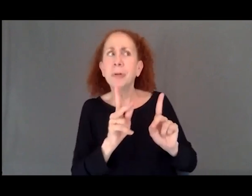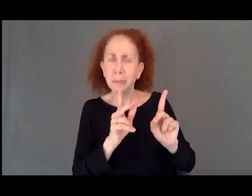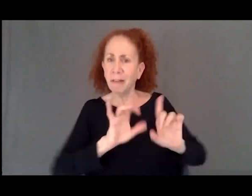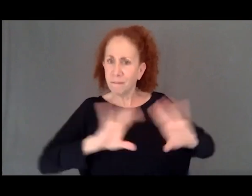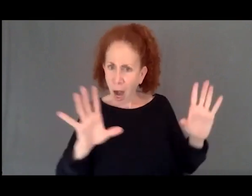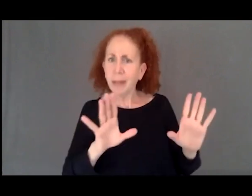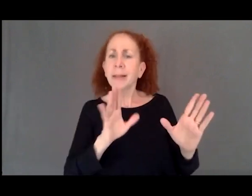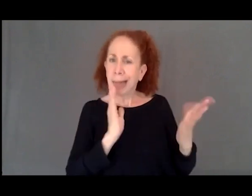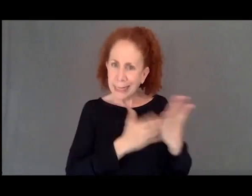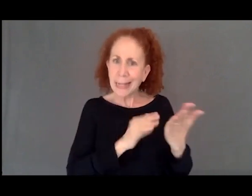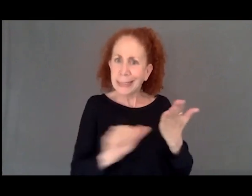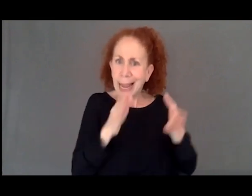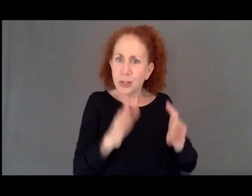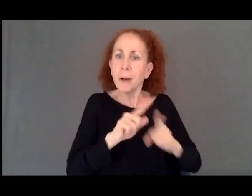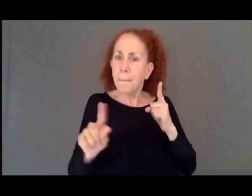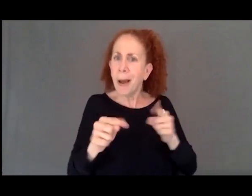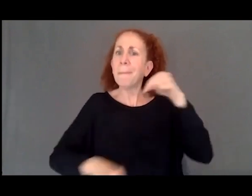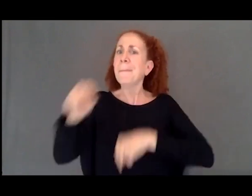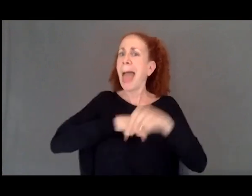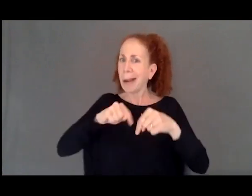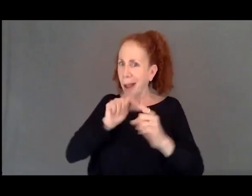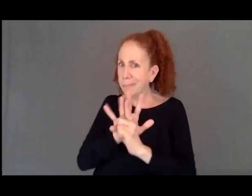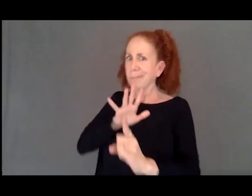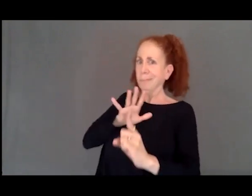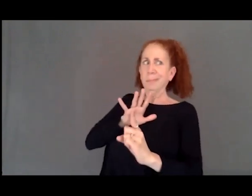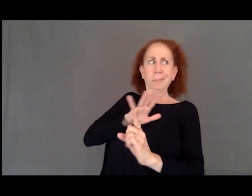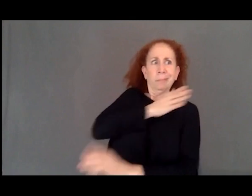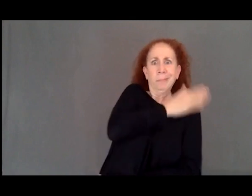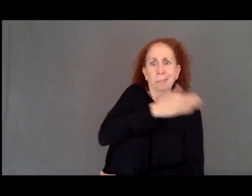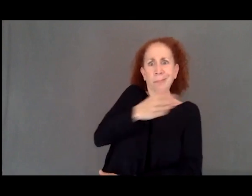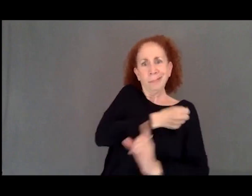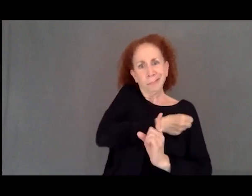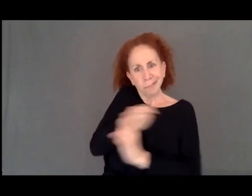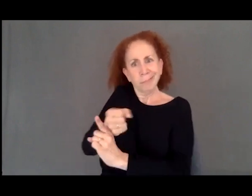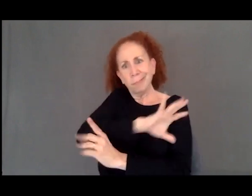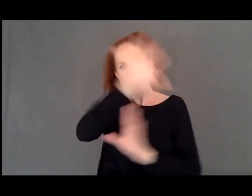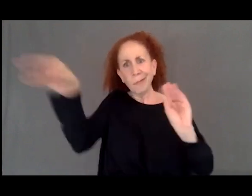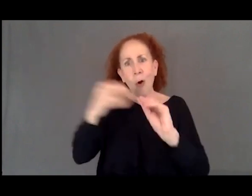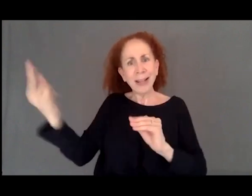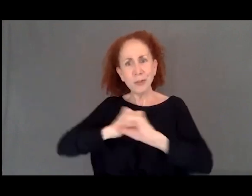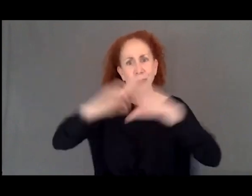here in the United States, but let's contextualize it. Let's link it to this larger history that we would rather forget.